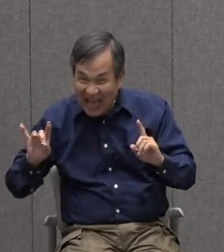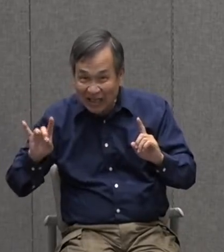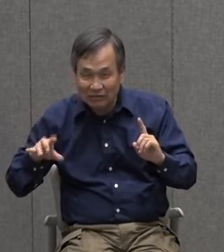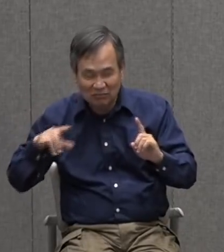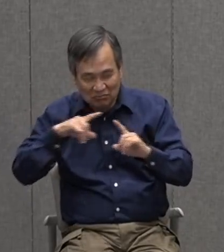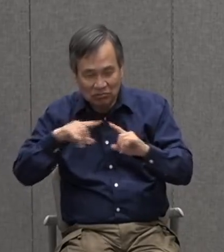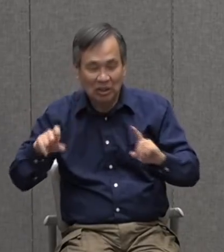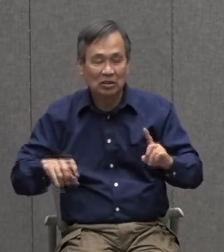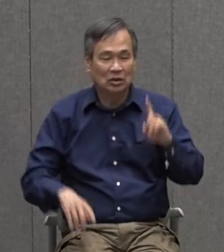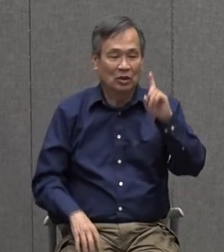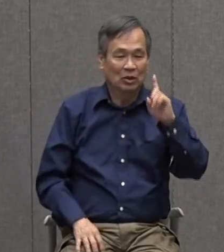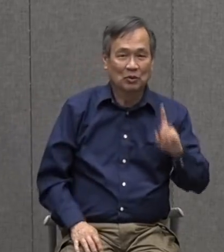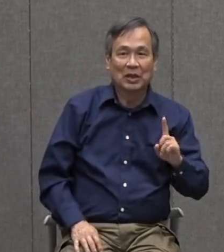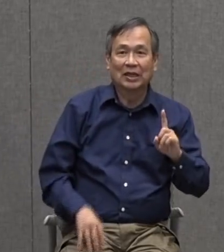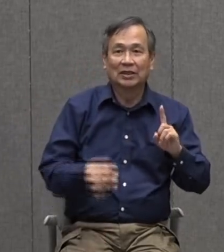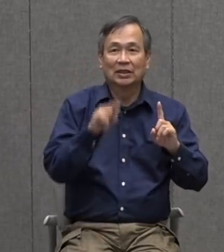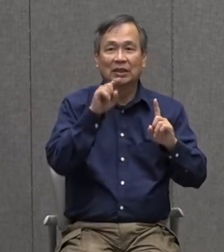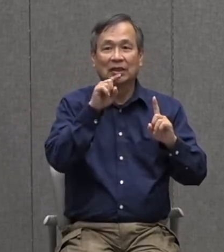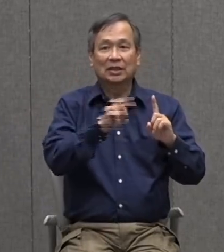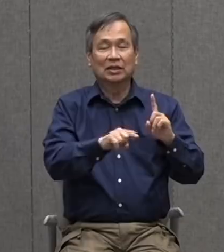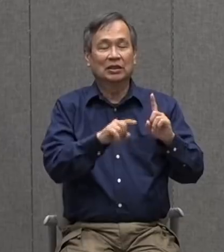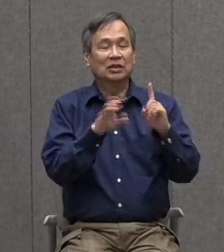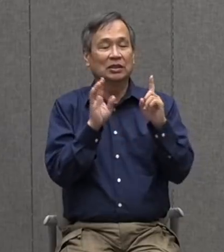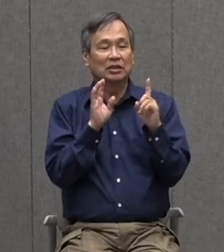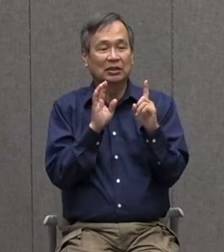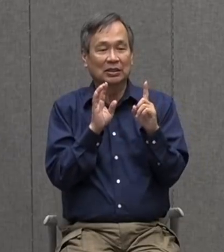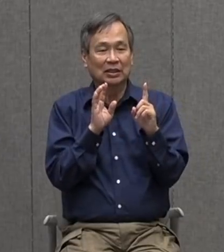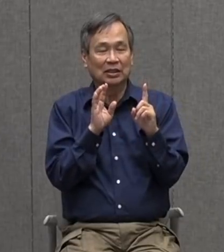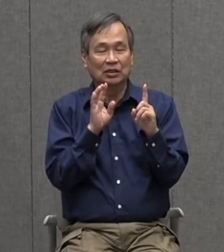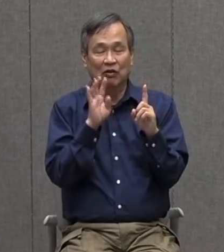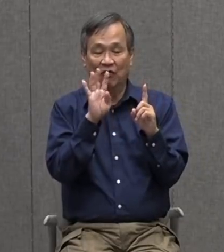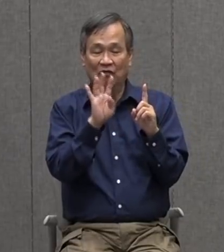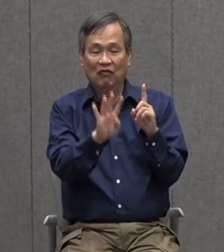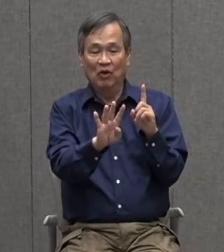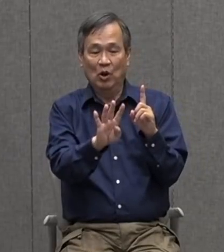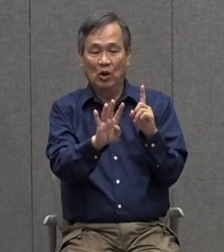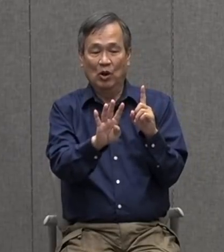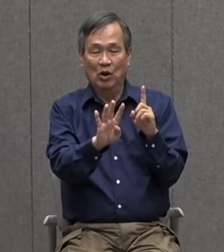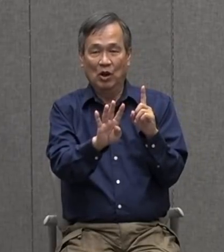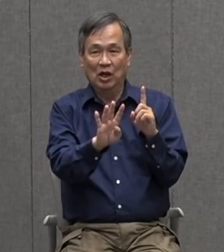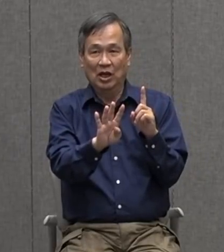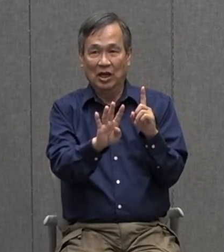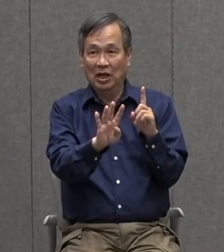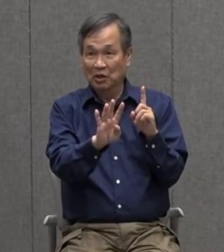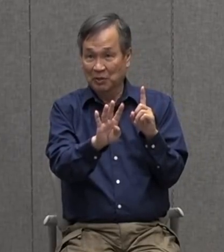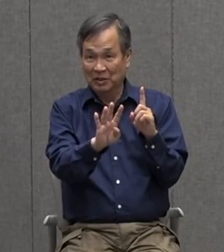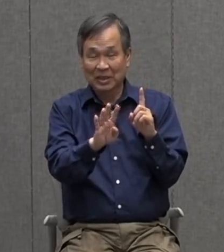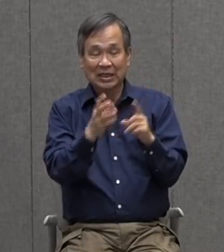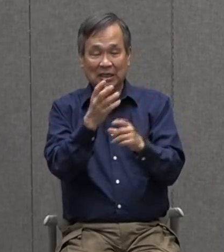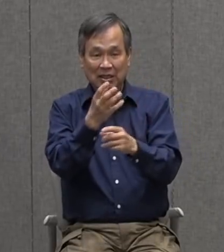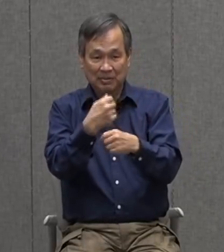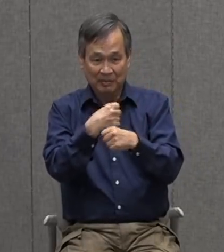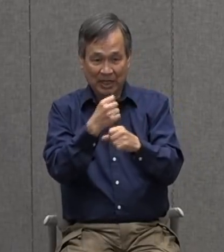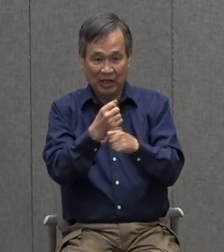did Jack, I'm sorry Jack plant? Right, Jack ate one, he always eats one,